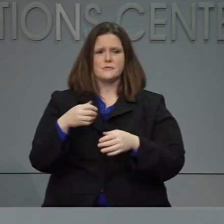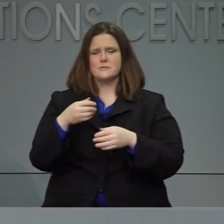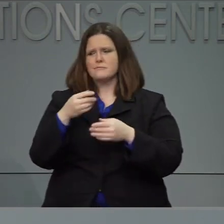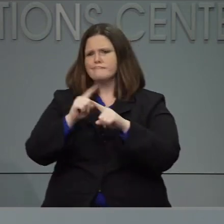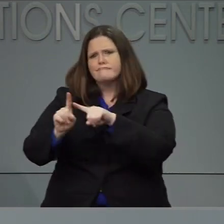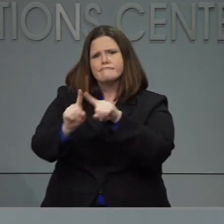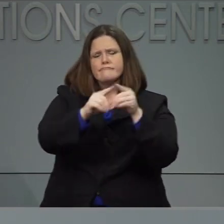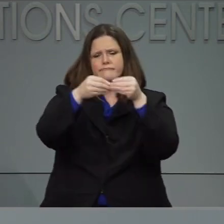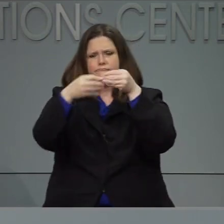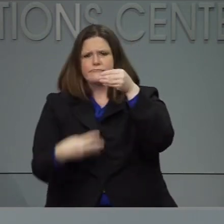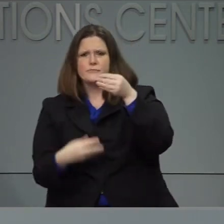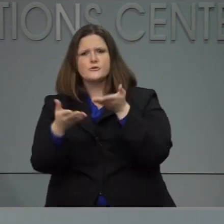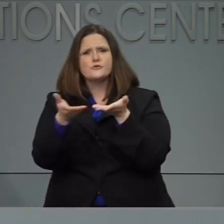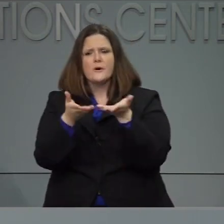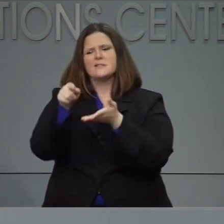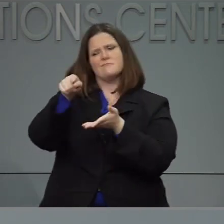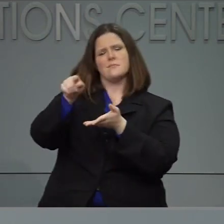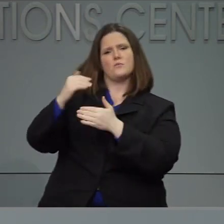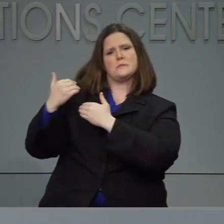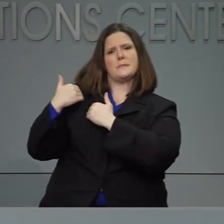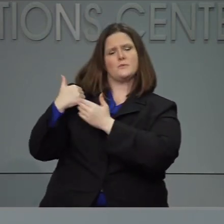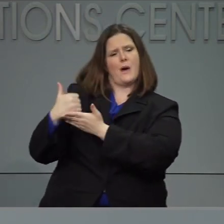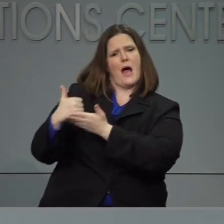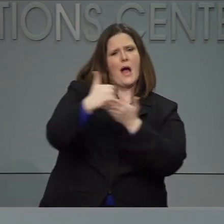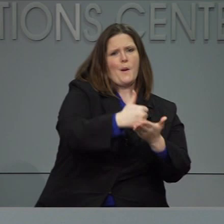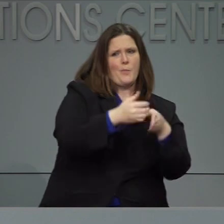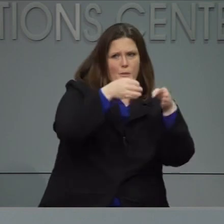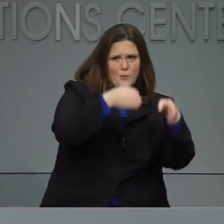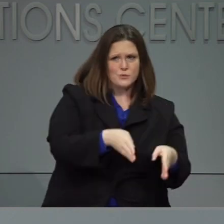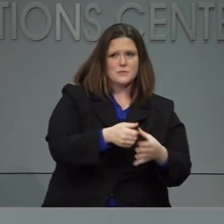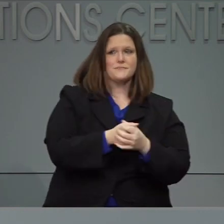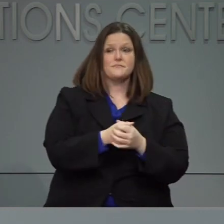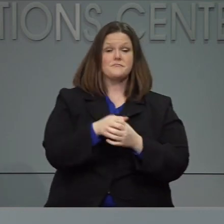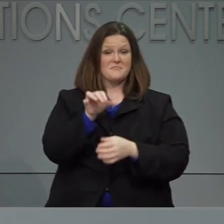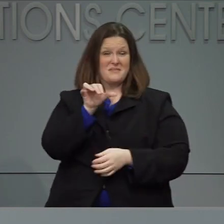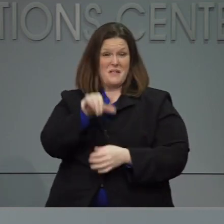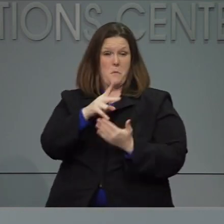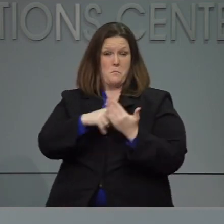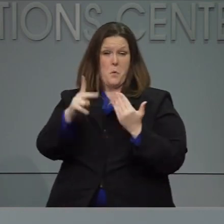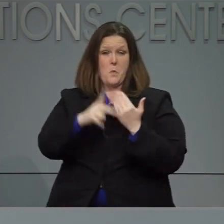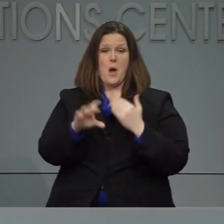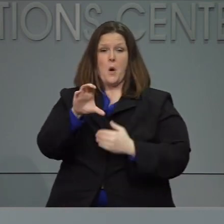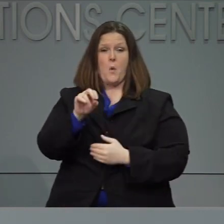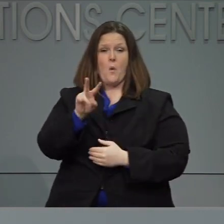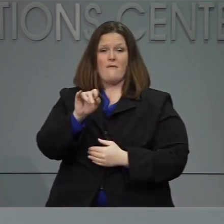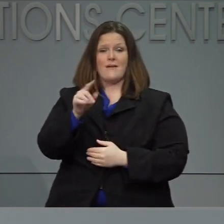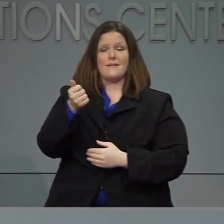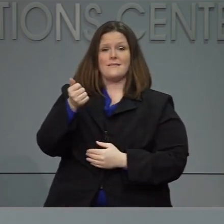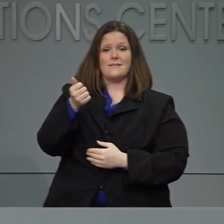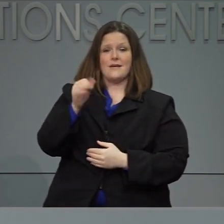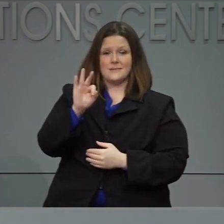THAT COVID-19 SUPPORT SERVICES PROGRAM BUILDS ON THE DEPARTMENT OF HEALTH AND HUMAN SERVICES NATIONALLY RECOGNIZED